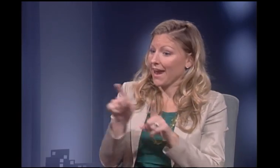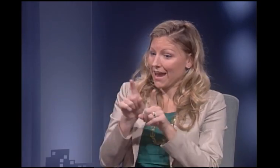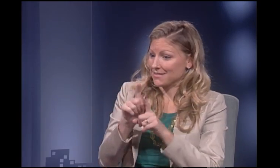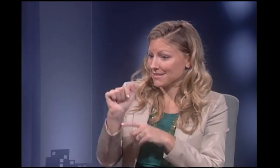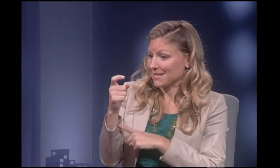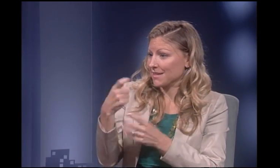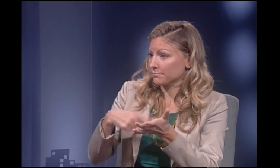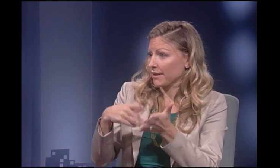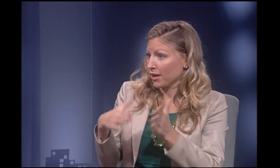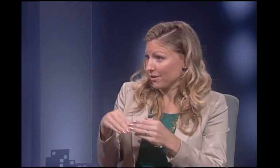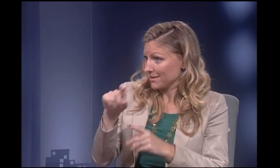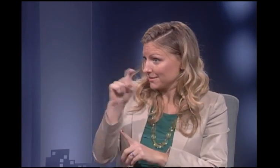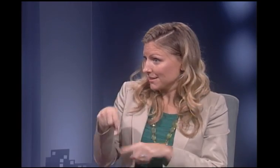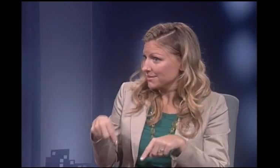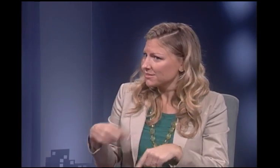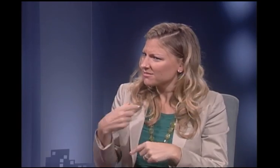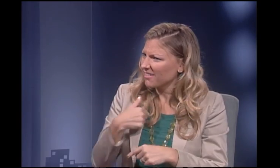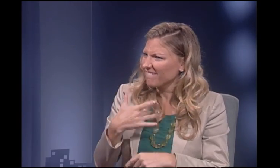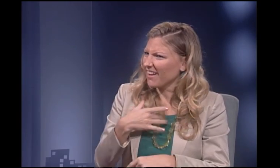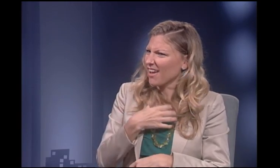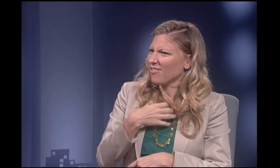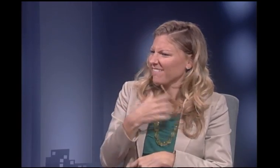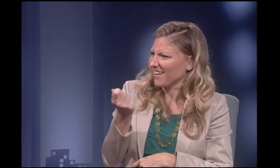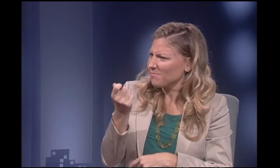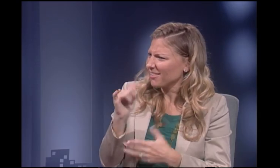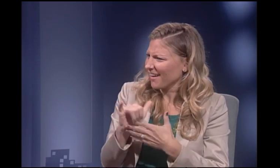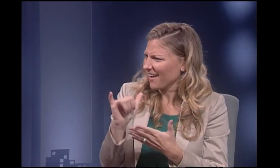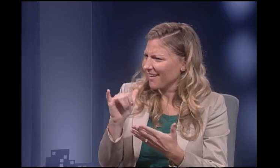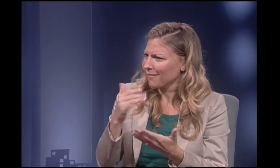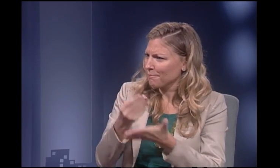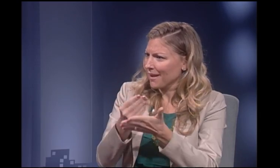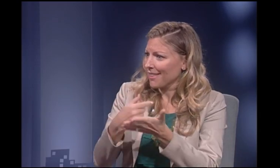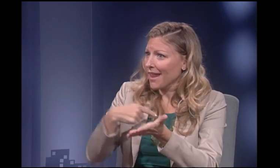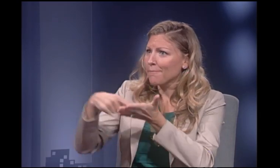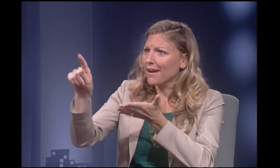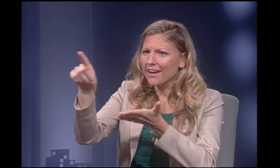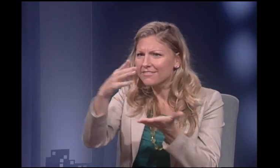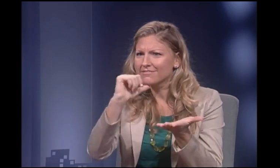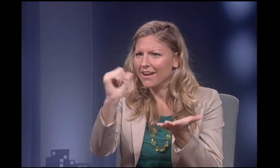Obviously for me as a taxpayer to hear that, I feel a little angry about the money